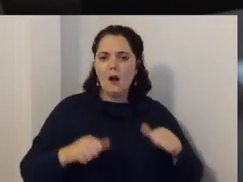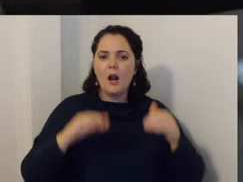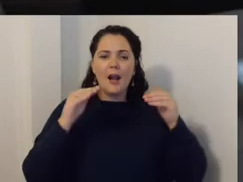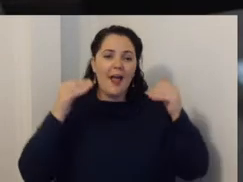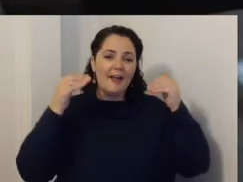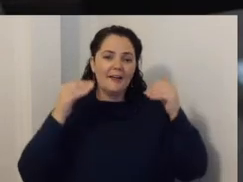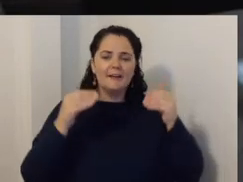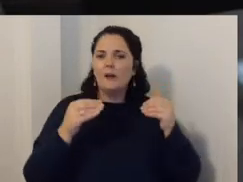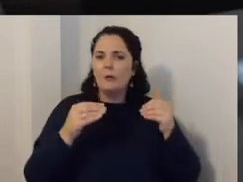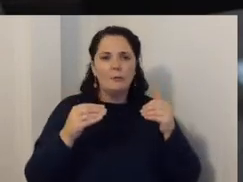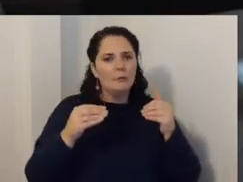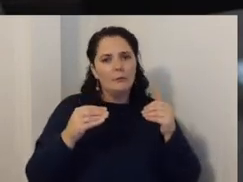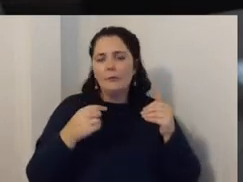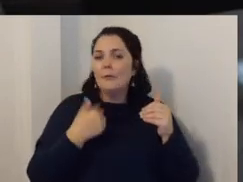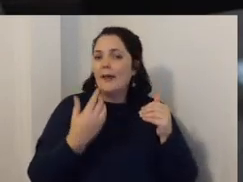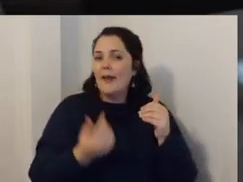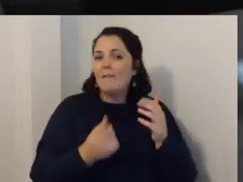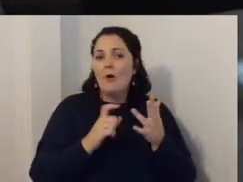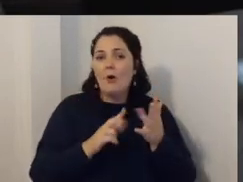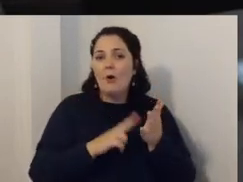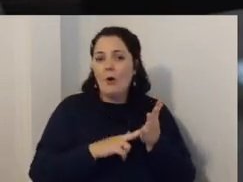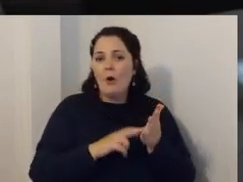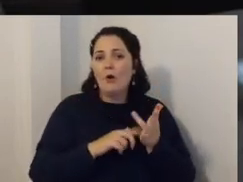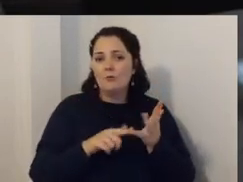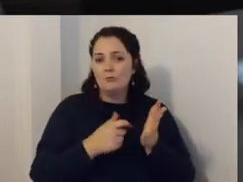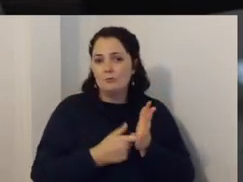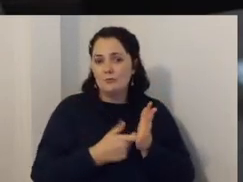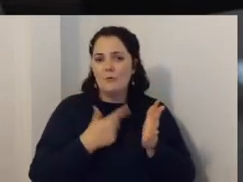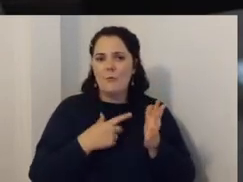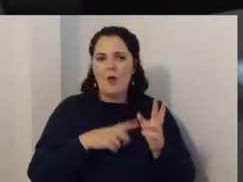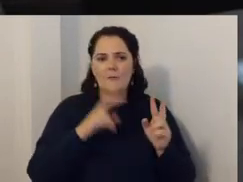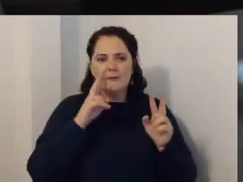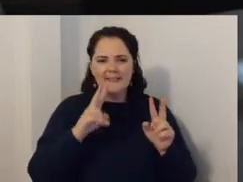perceive changes in light and shadow, changes in color, things that are closer to us are further